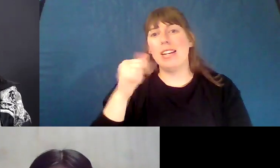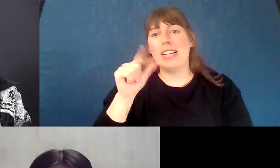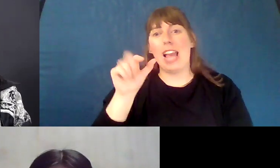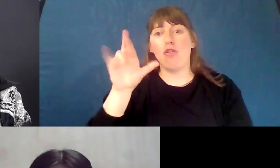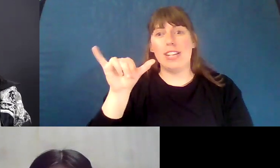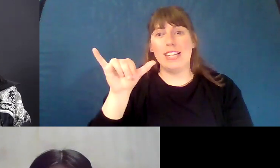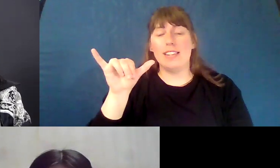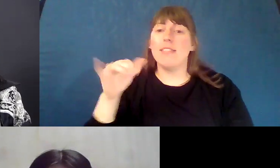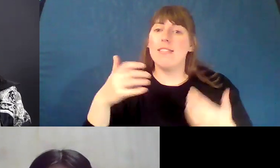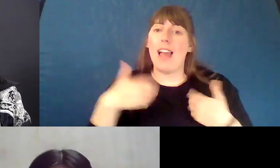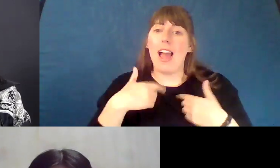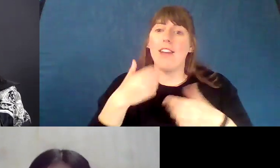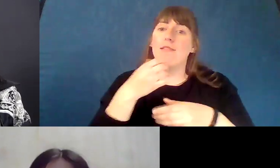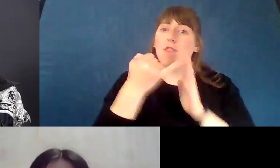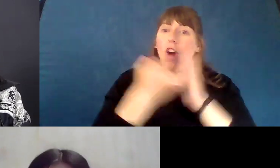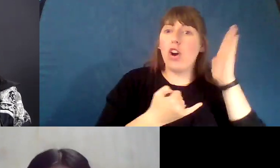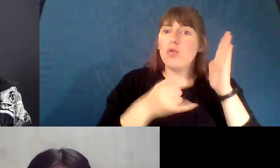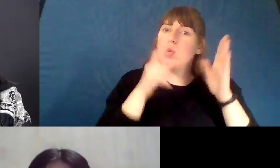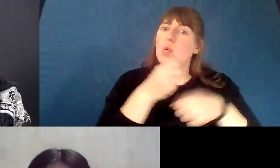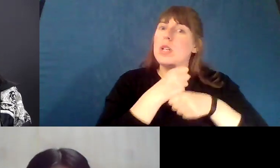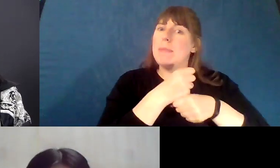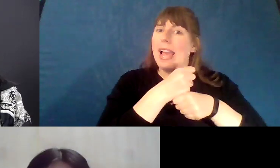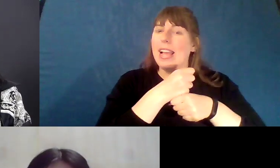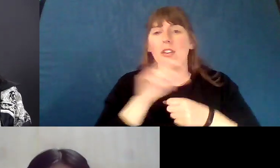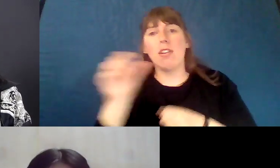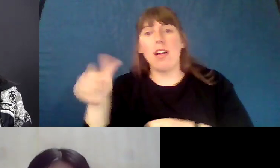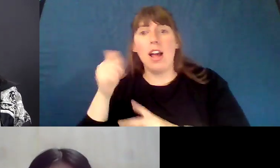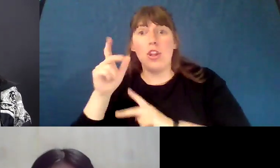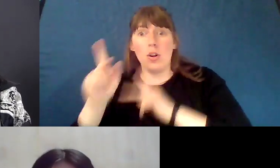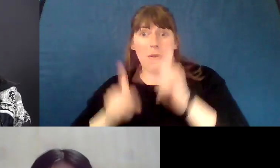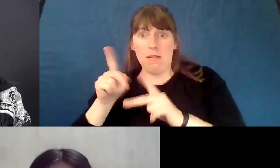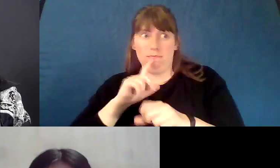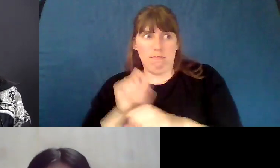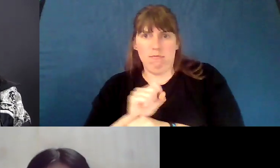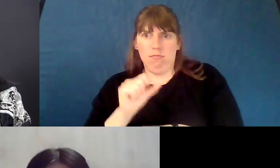fabricators, you have artists that don't actually touch or even fabricate any of their own works.